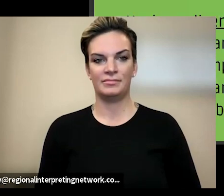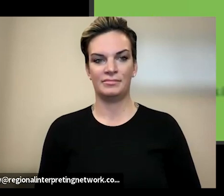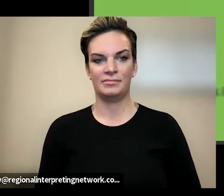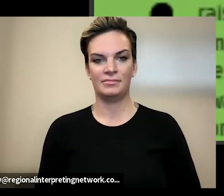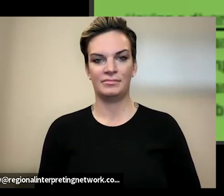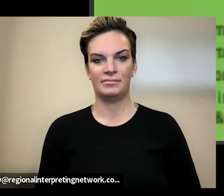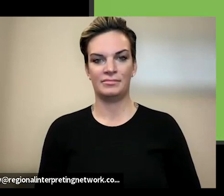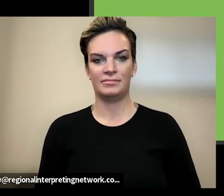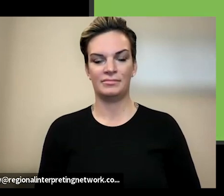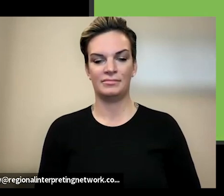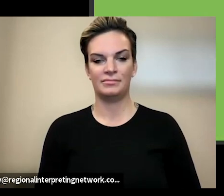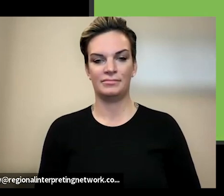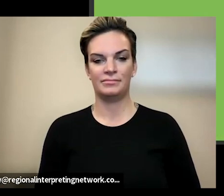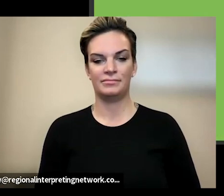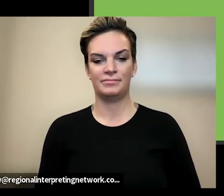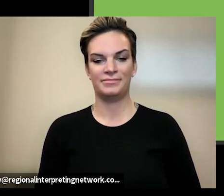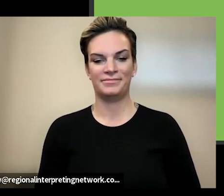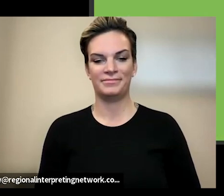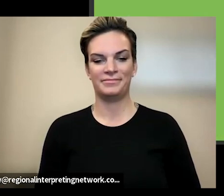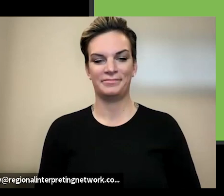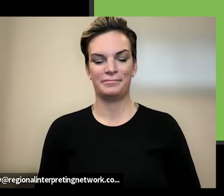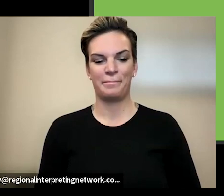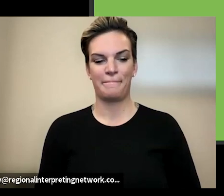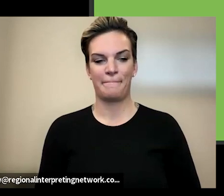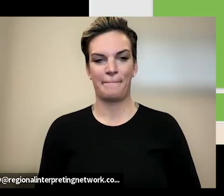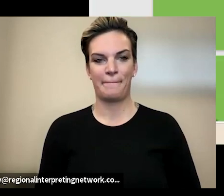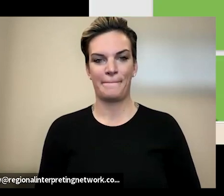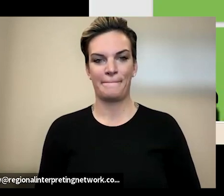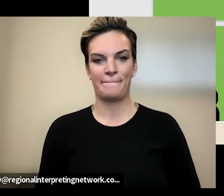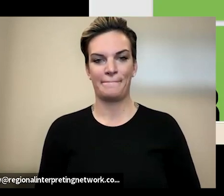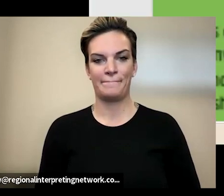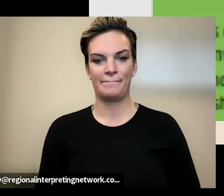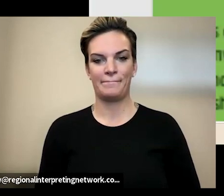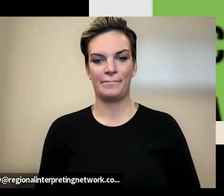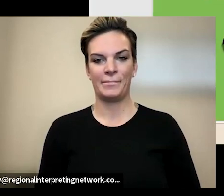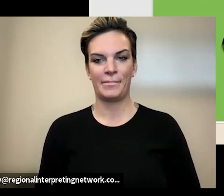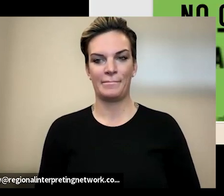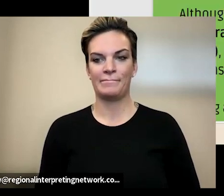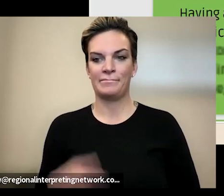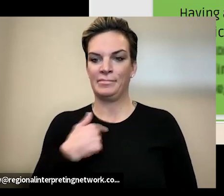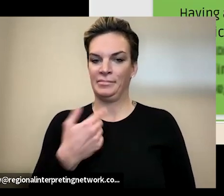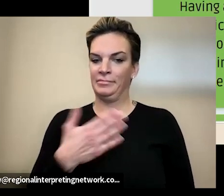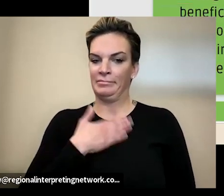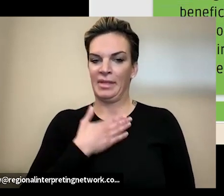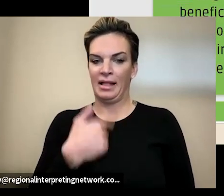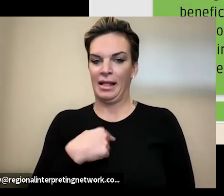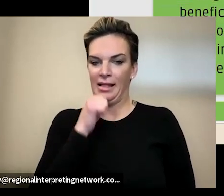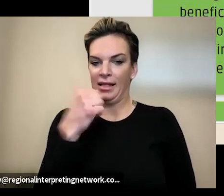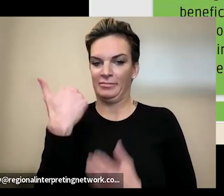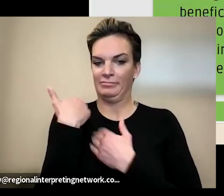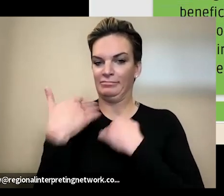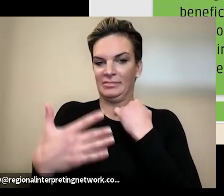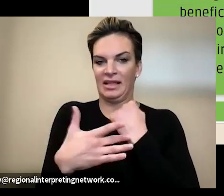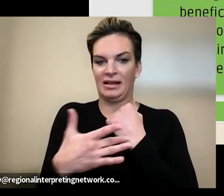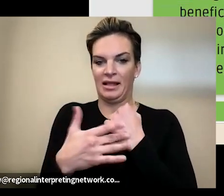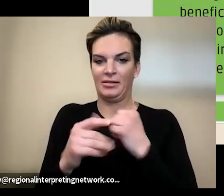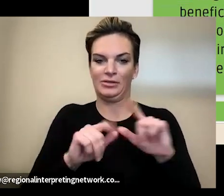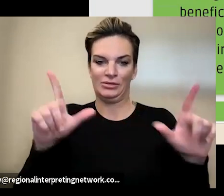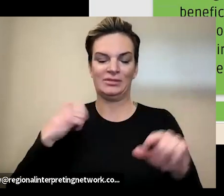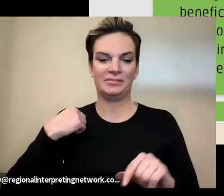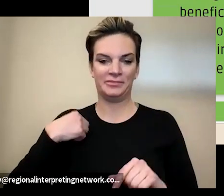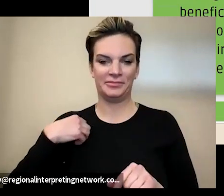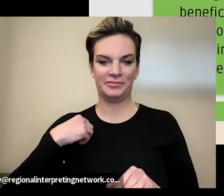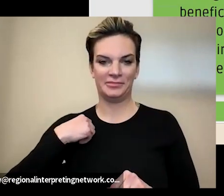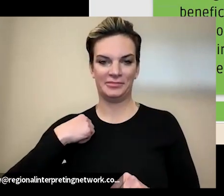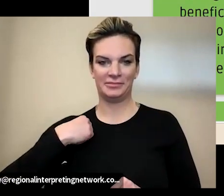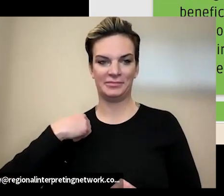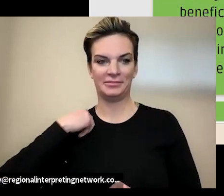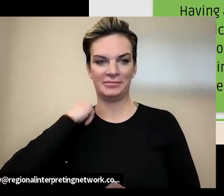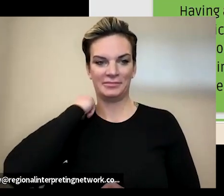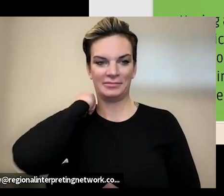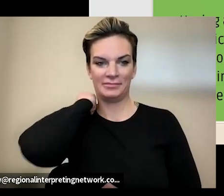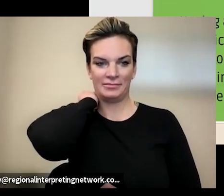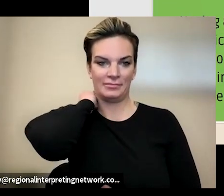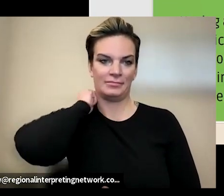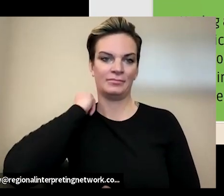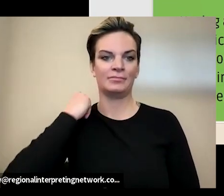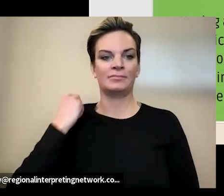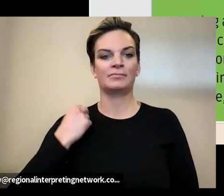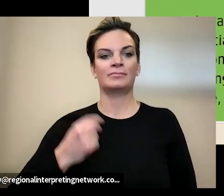Right, so thankful I'm not on the technology end of this all. Something that has really